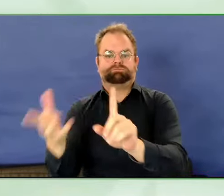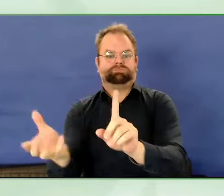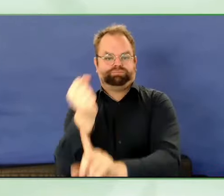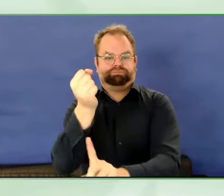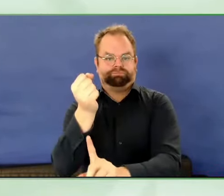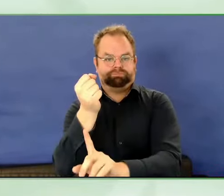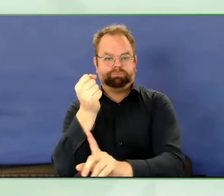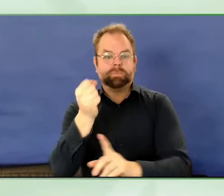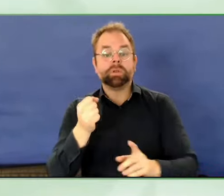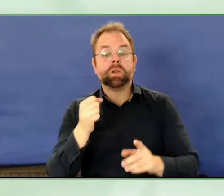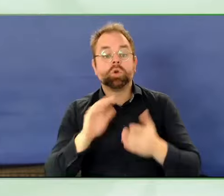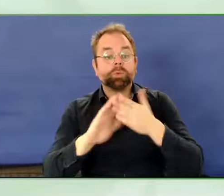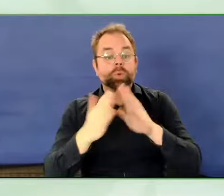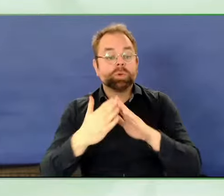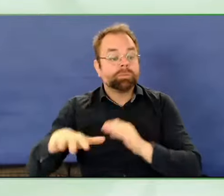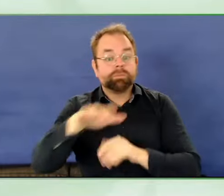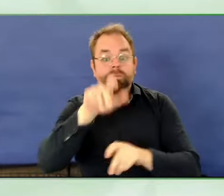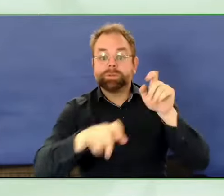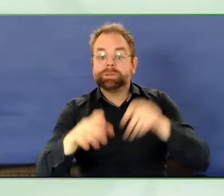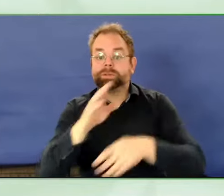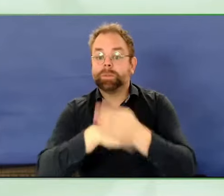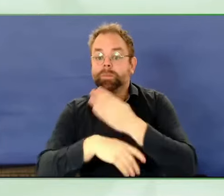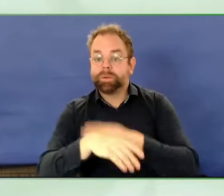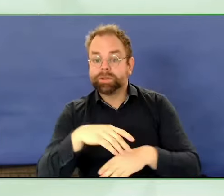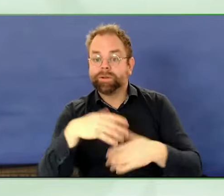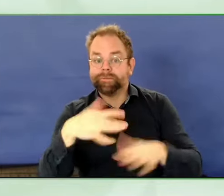We need to have a lot more effort put into